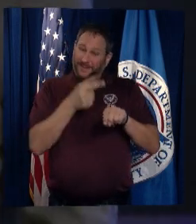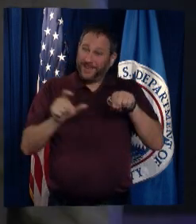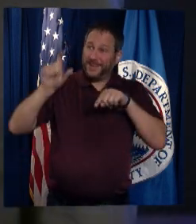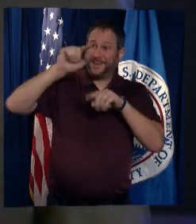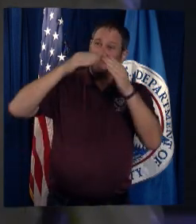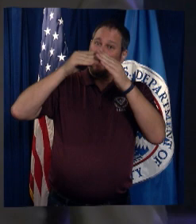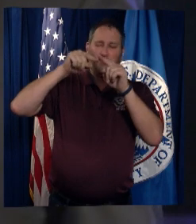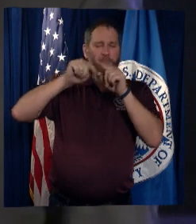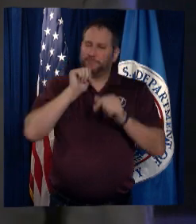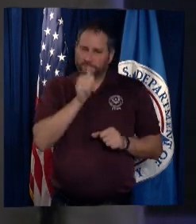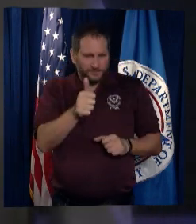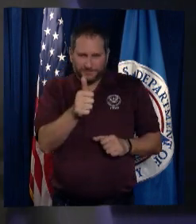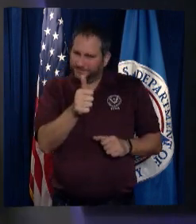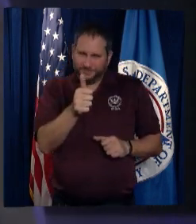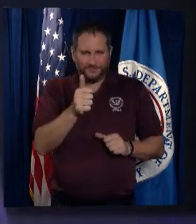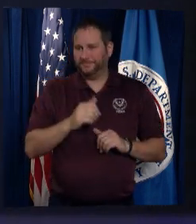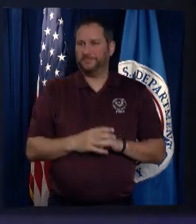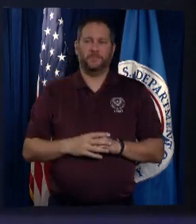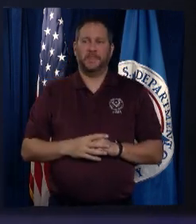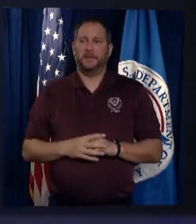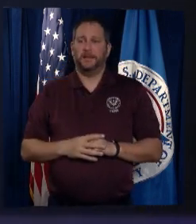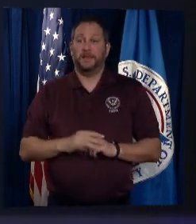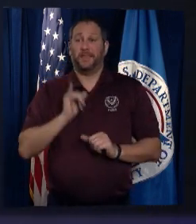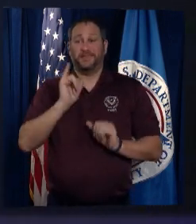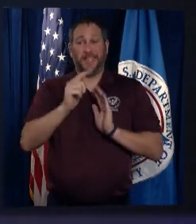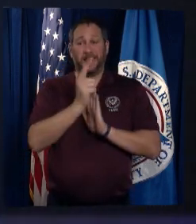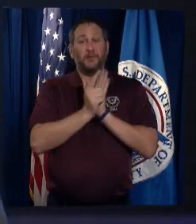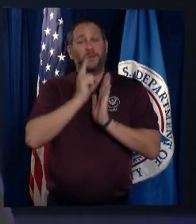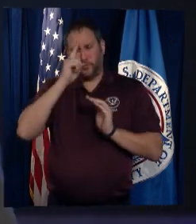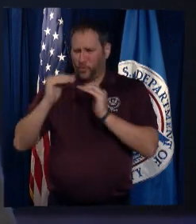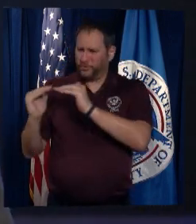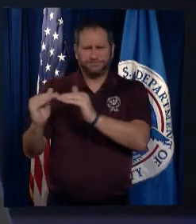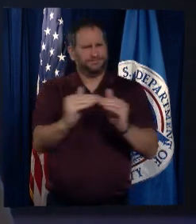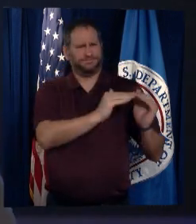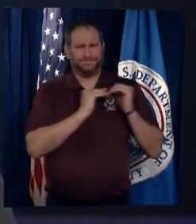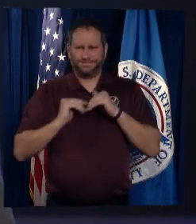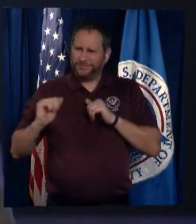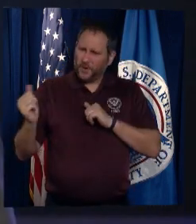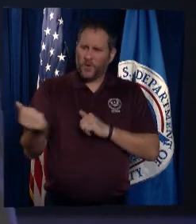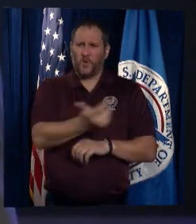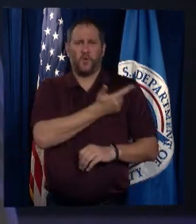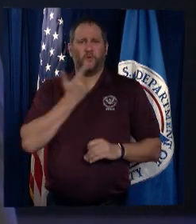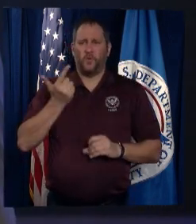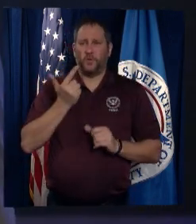believe that you are an exception. This subject came up at a state VOAD meeting where dozens of relief organizations and four